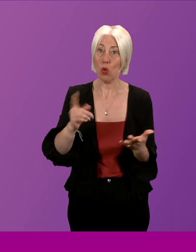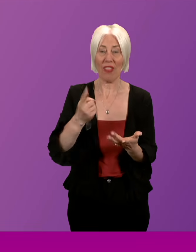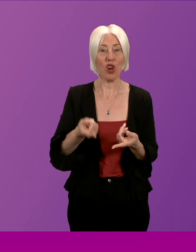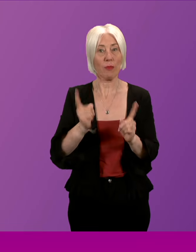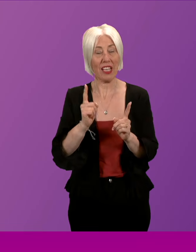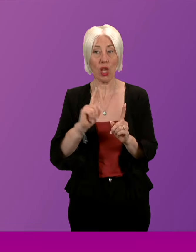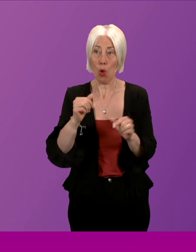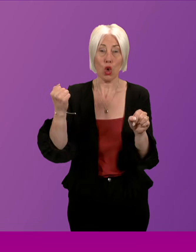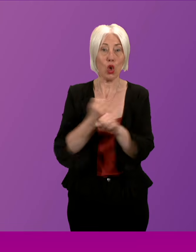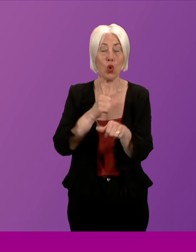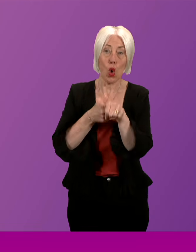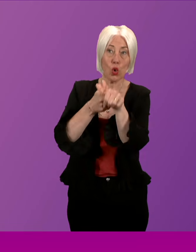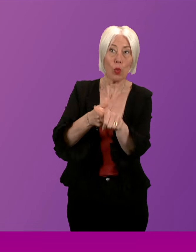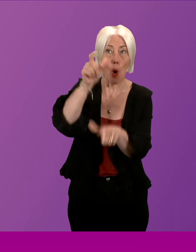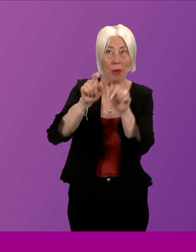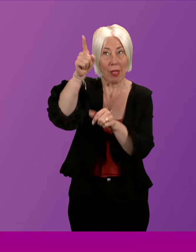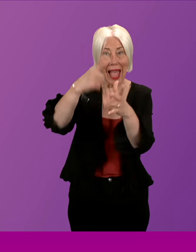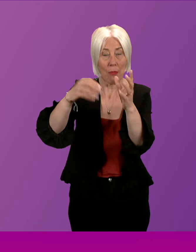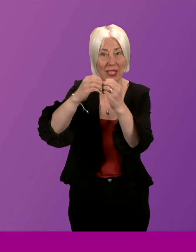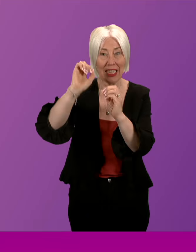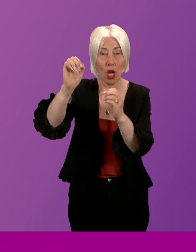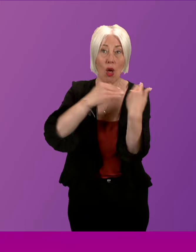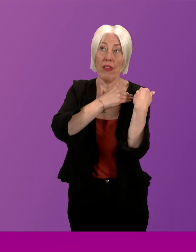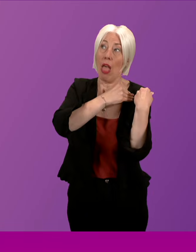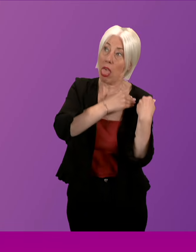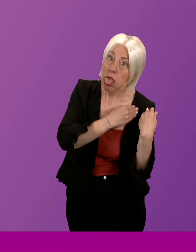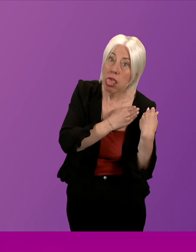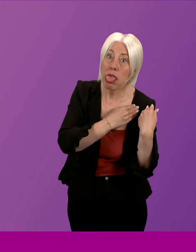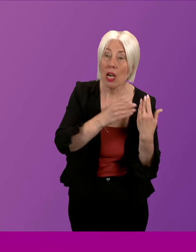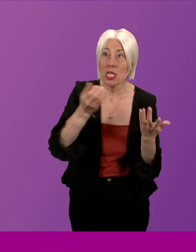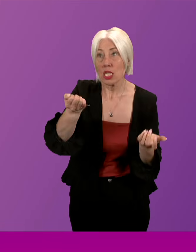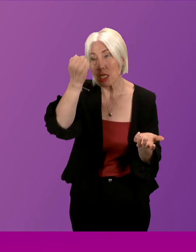Aberdonians who are bearing the brunt of the senseless Westminster energy policy?